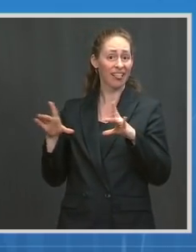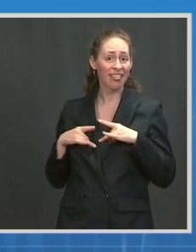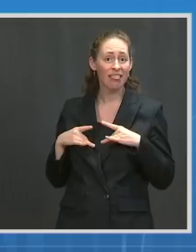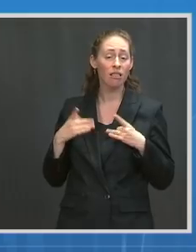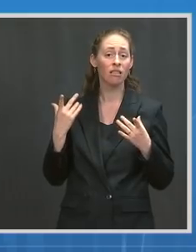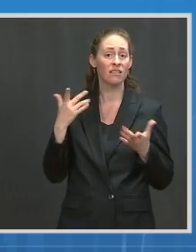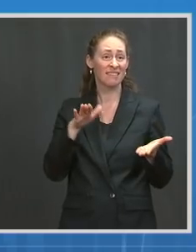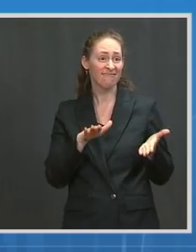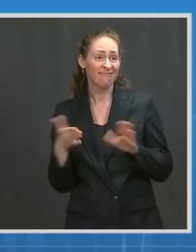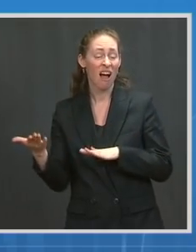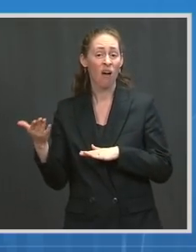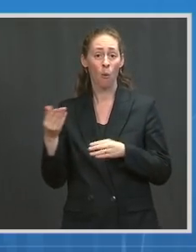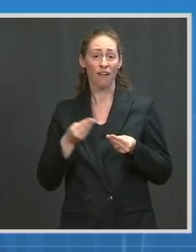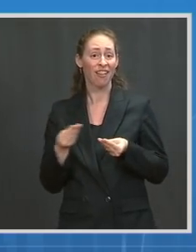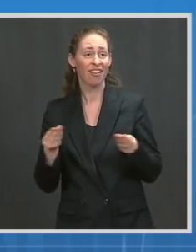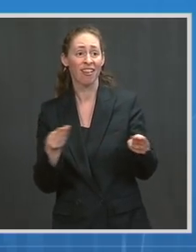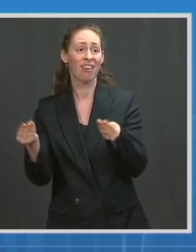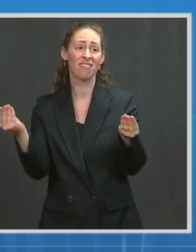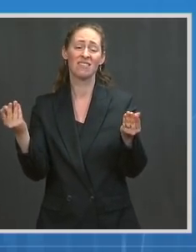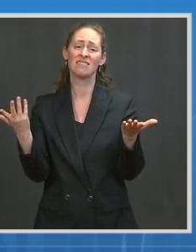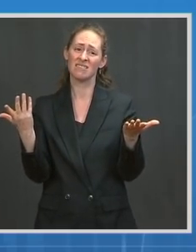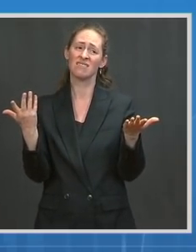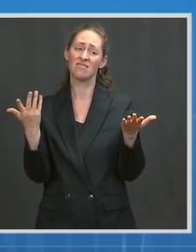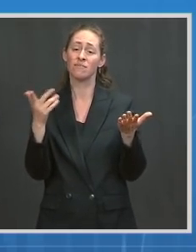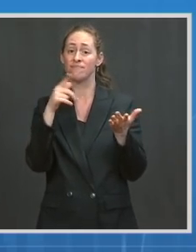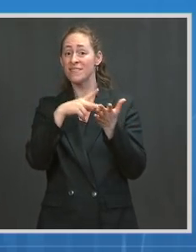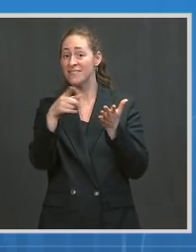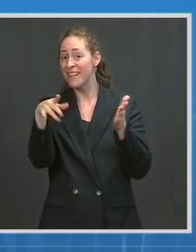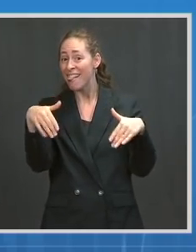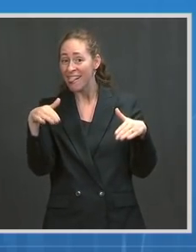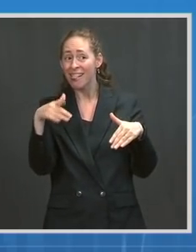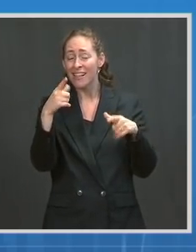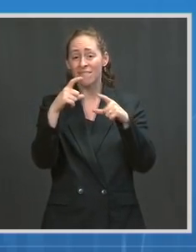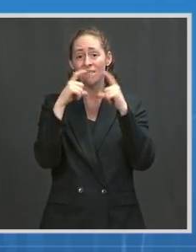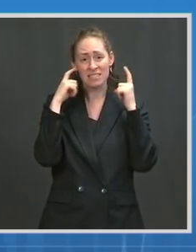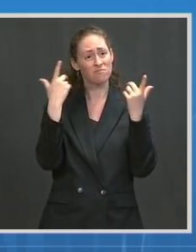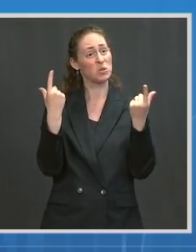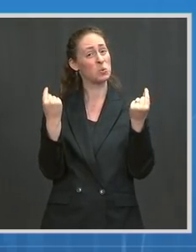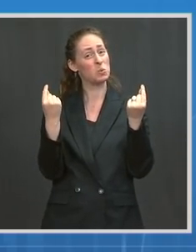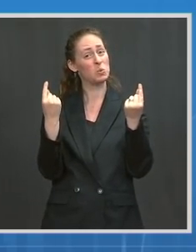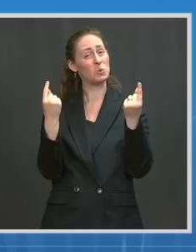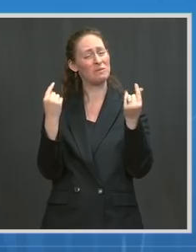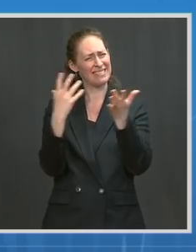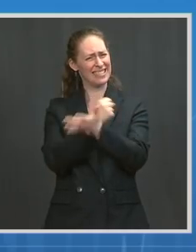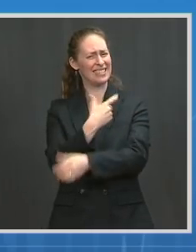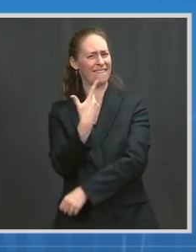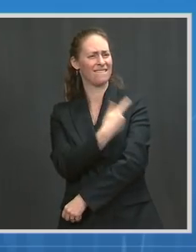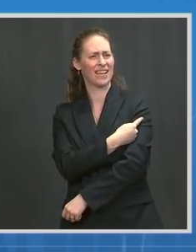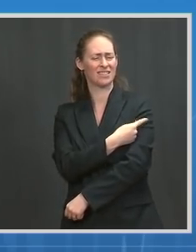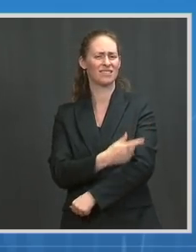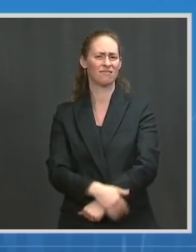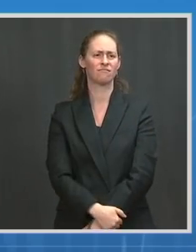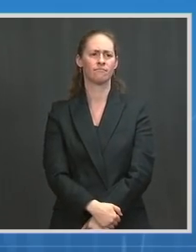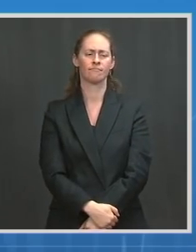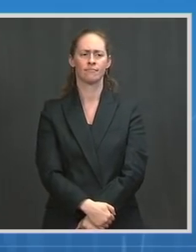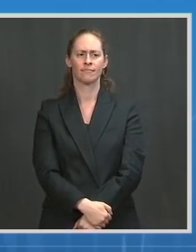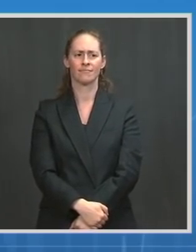You should still mask, and you should get vaccinated right away. This is an exciting and powerful moment.